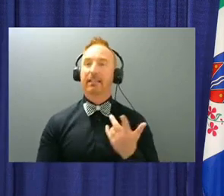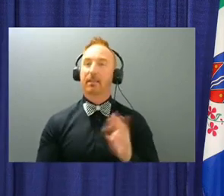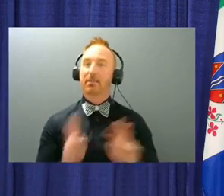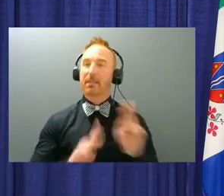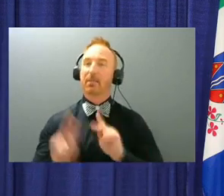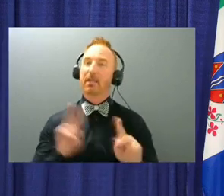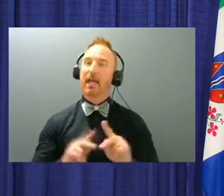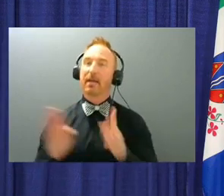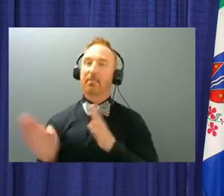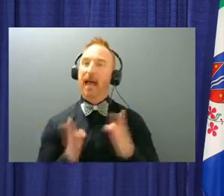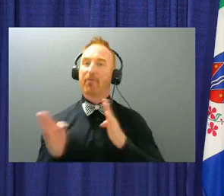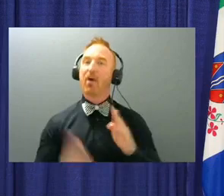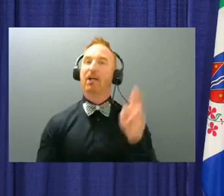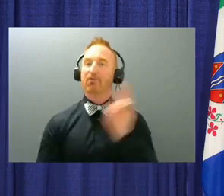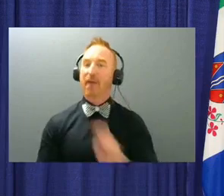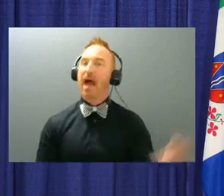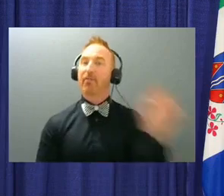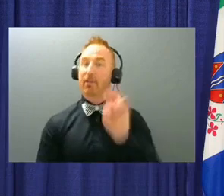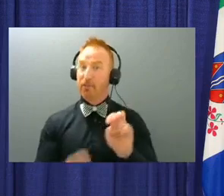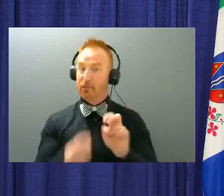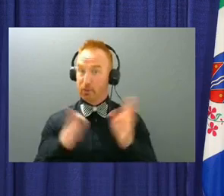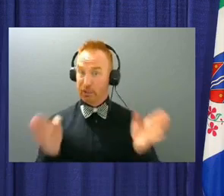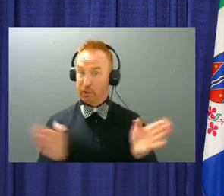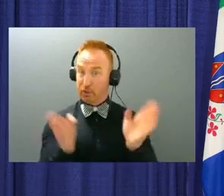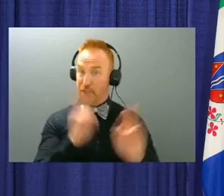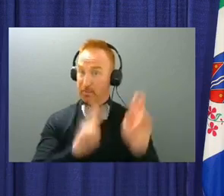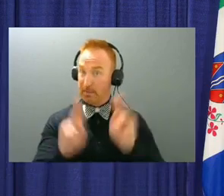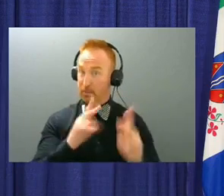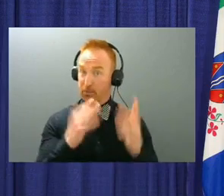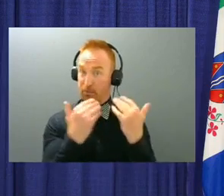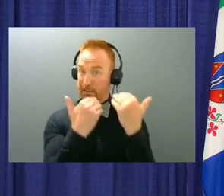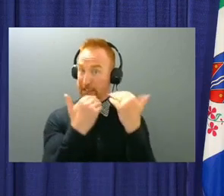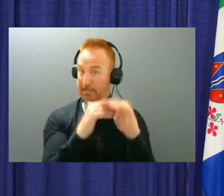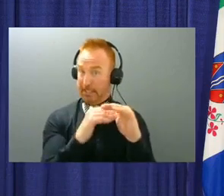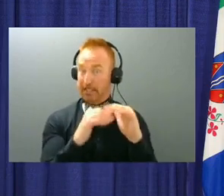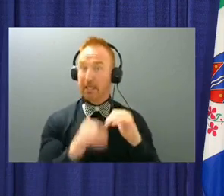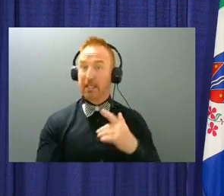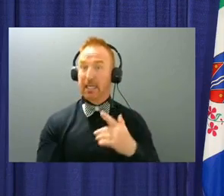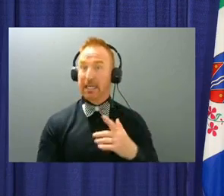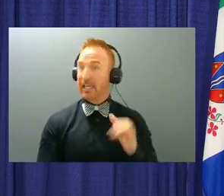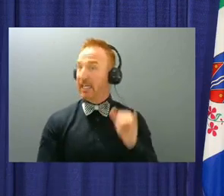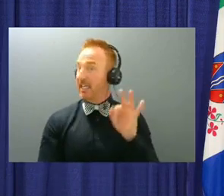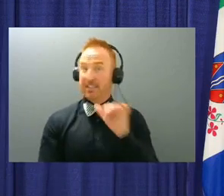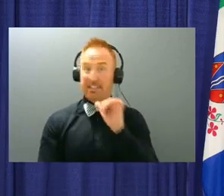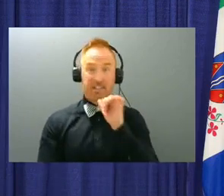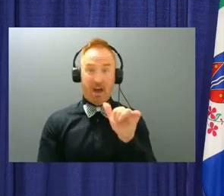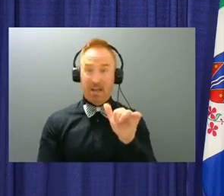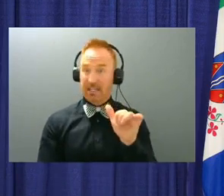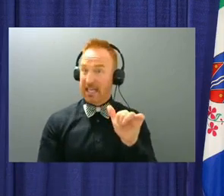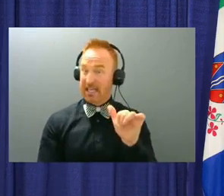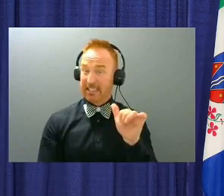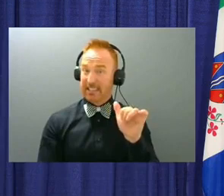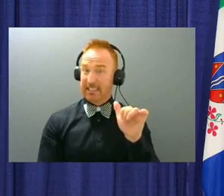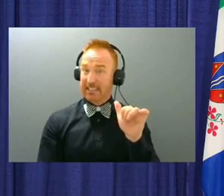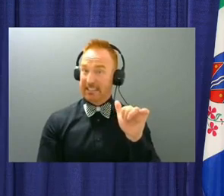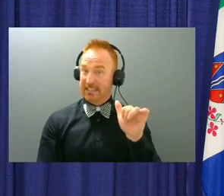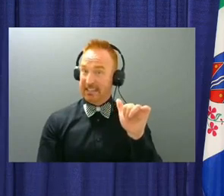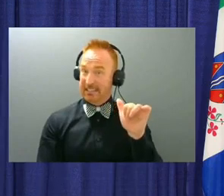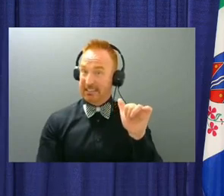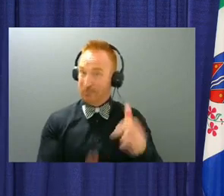people are starting to make their plans. Are you encouraging people to limit nonessential travel? How should they be approaching